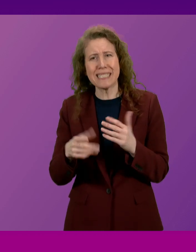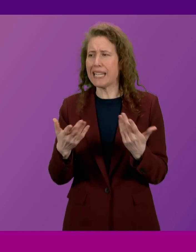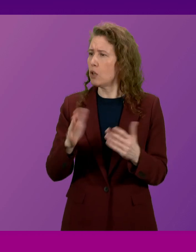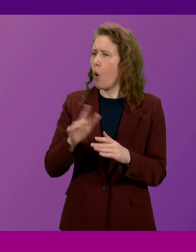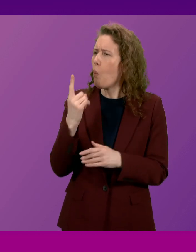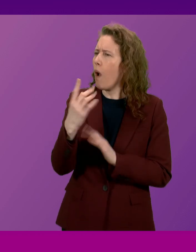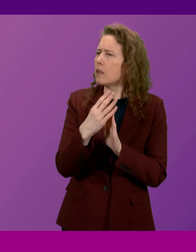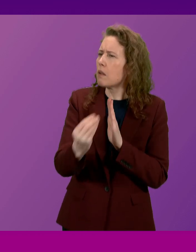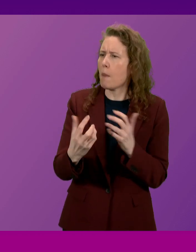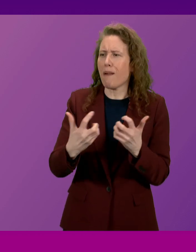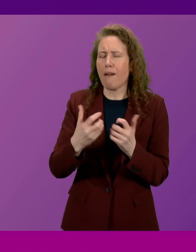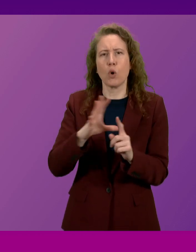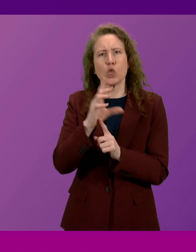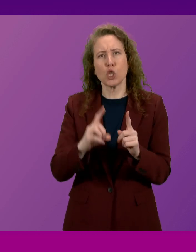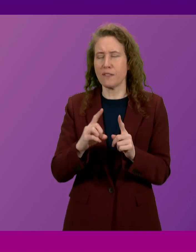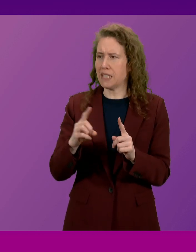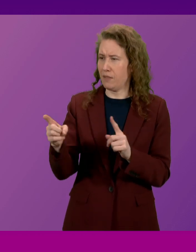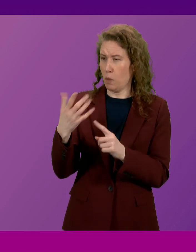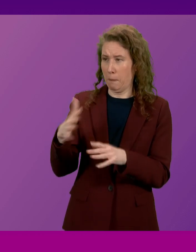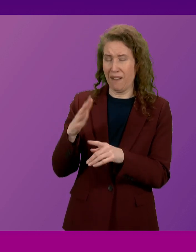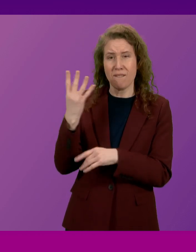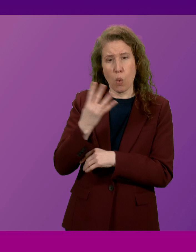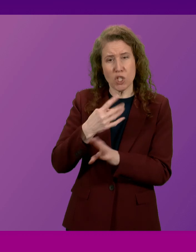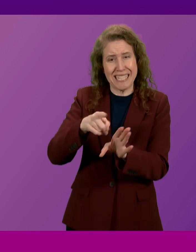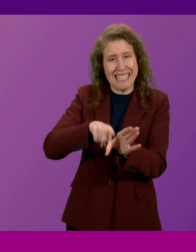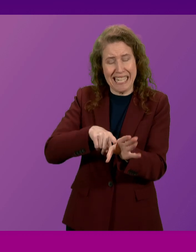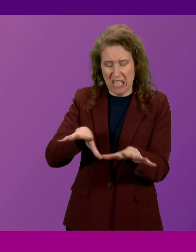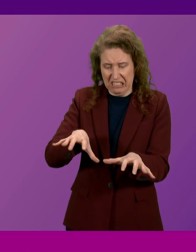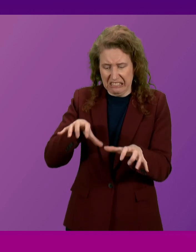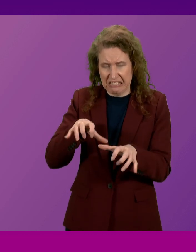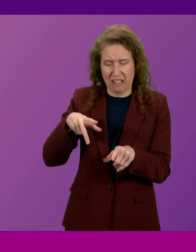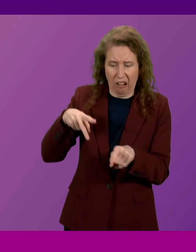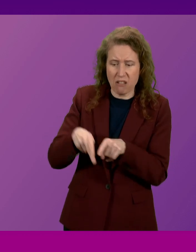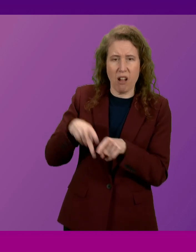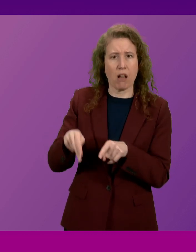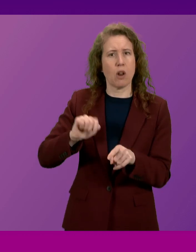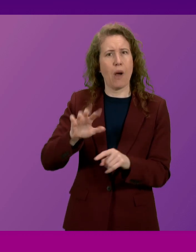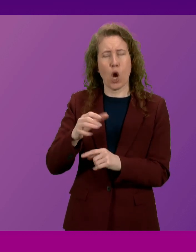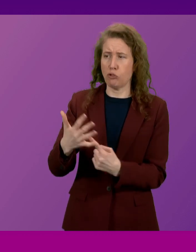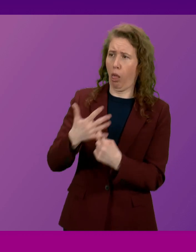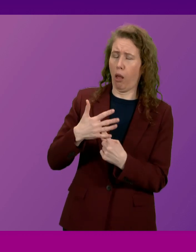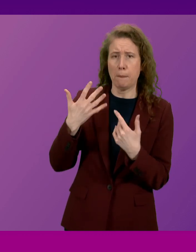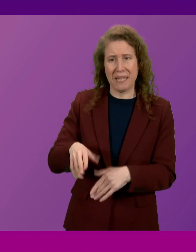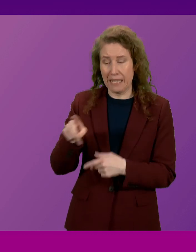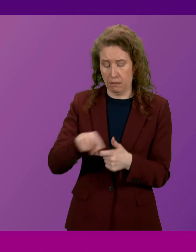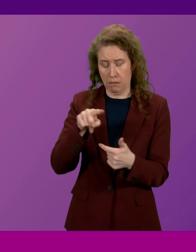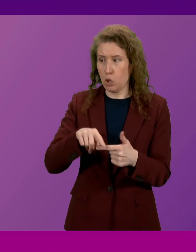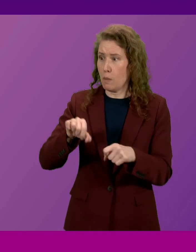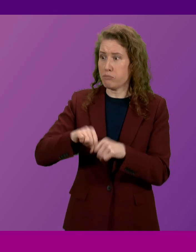Conservatives inflicted 14 years of austerity on this country and busted the public finances